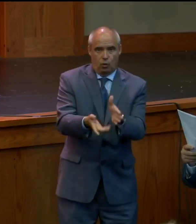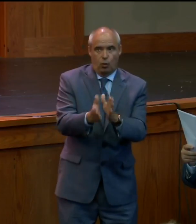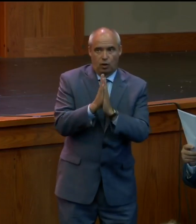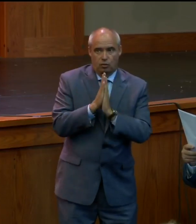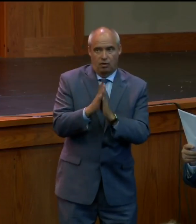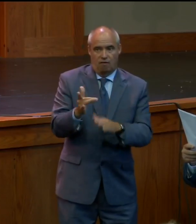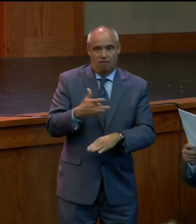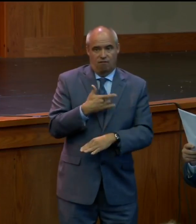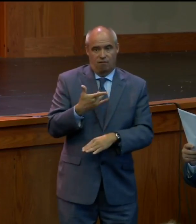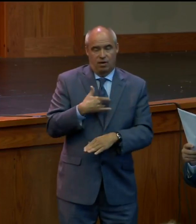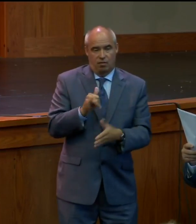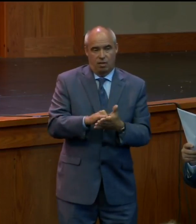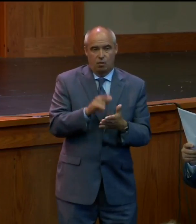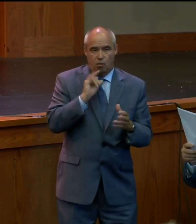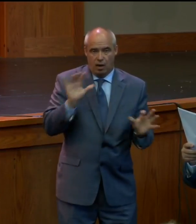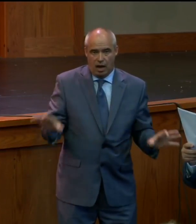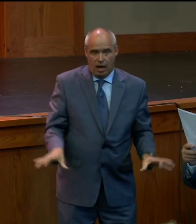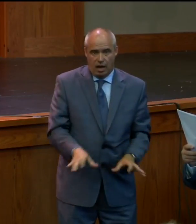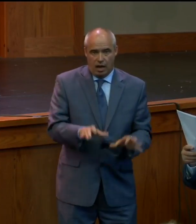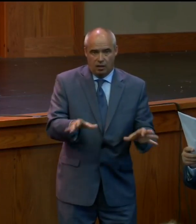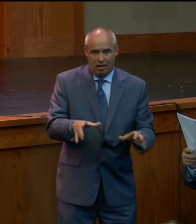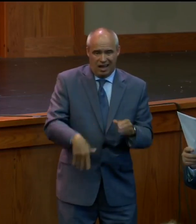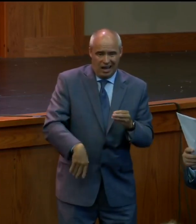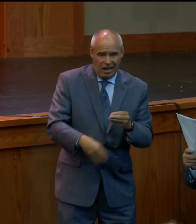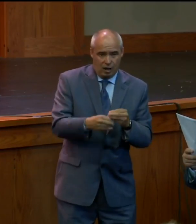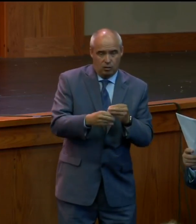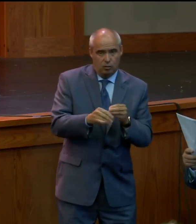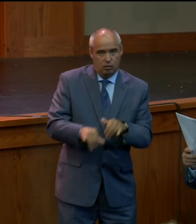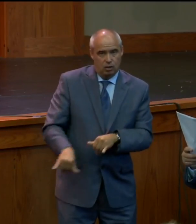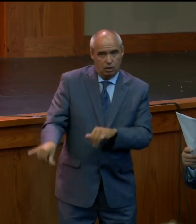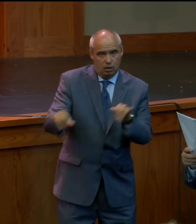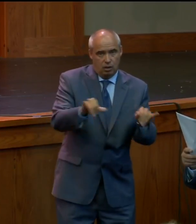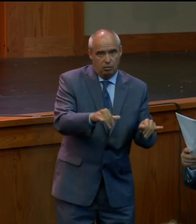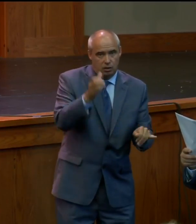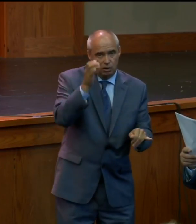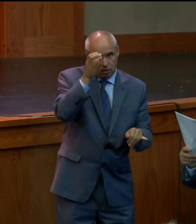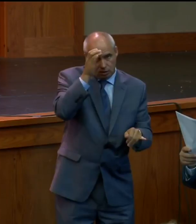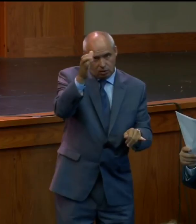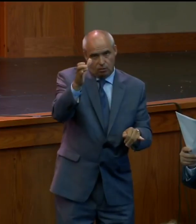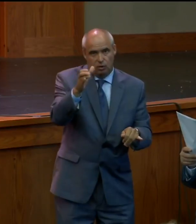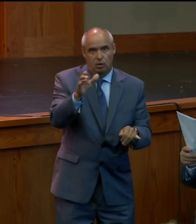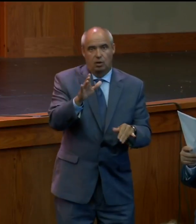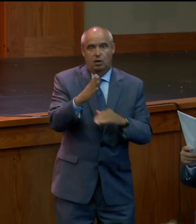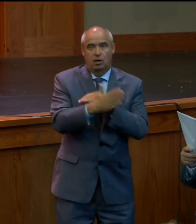WE FEEL AS WELL THIS ACTION WILL ONLY ADD TO THE COMMON CONCEPTION AROUND THE COUNTRY THAT THE DISTRICT IS A